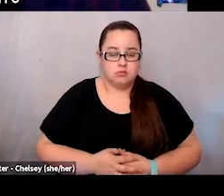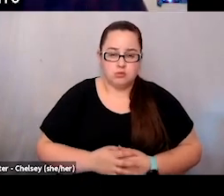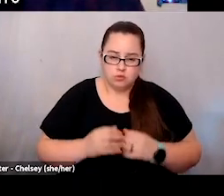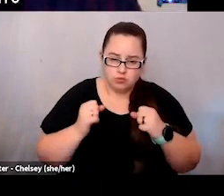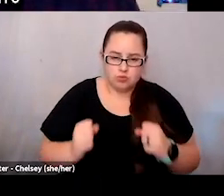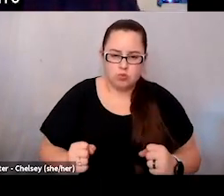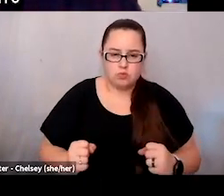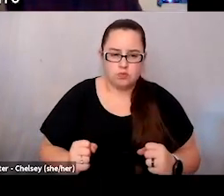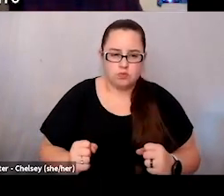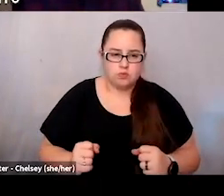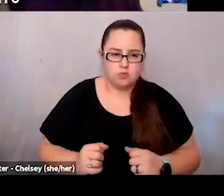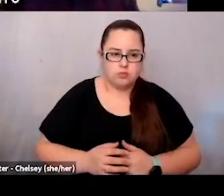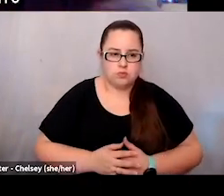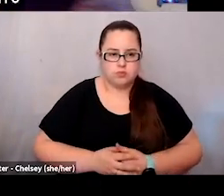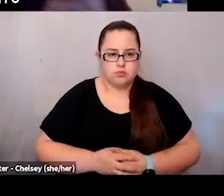Underserved. Struggling.